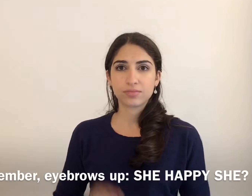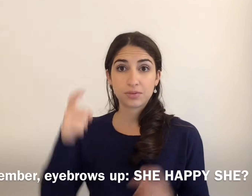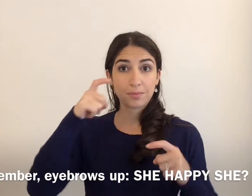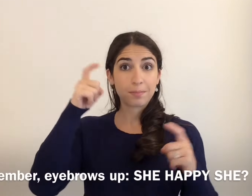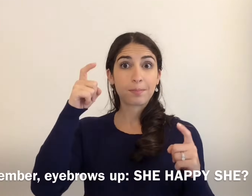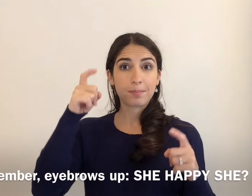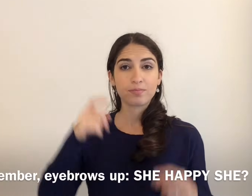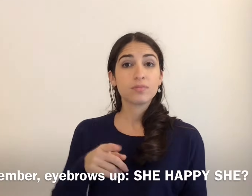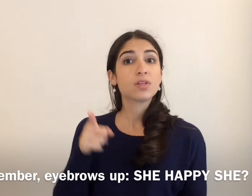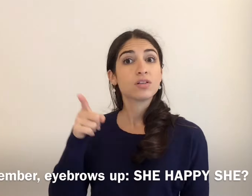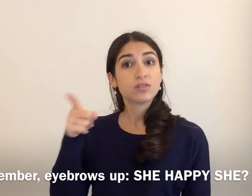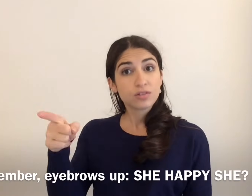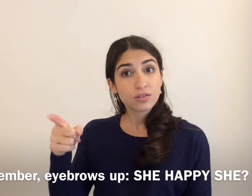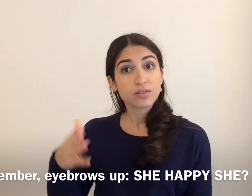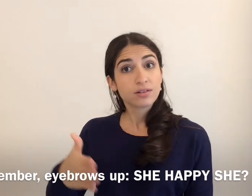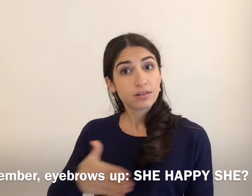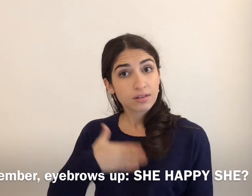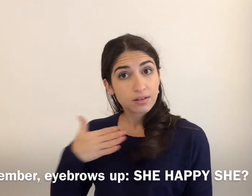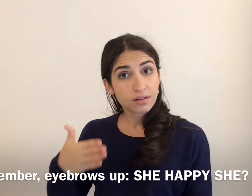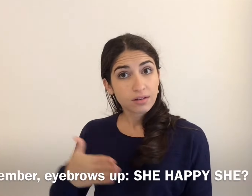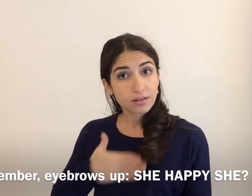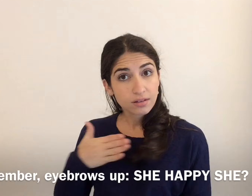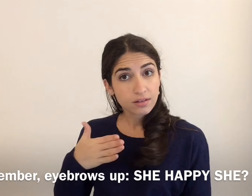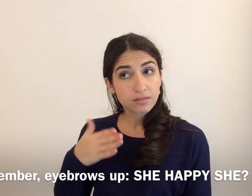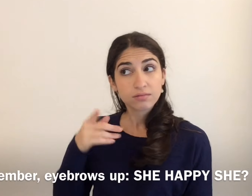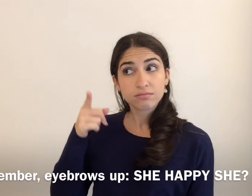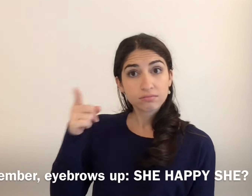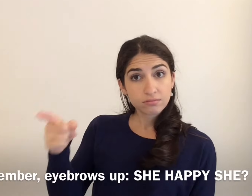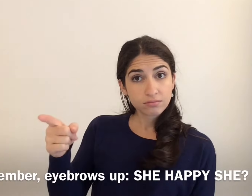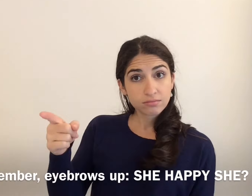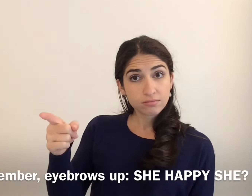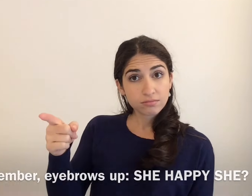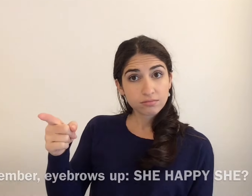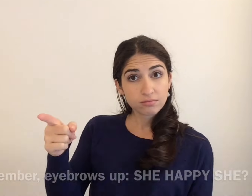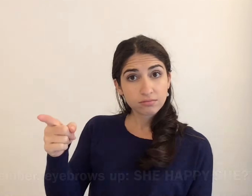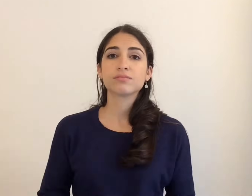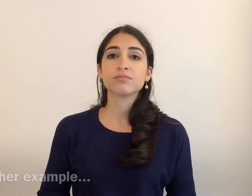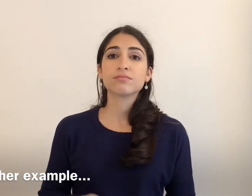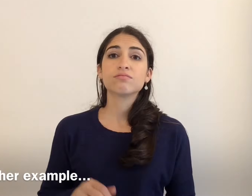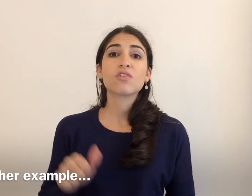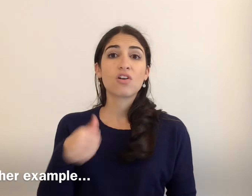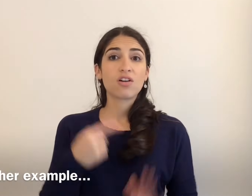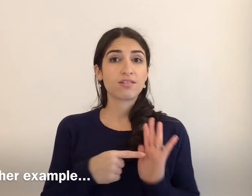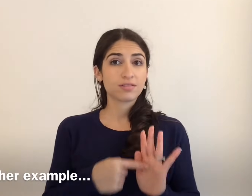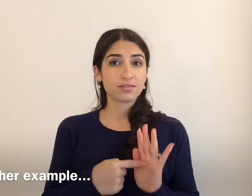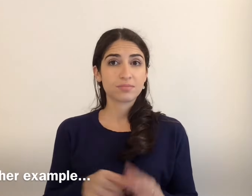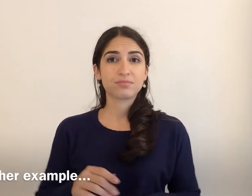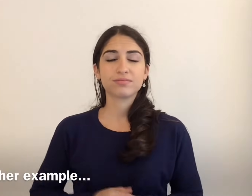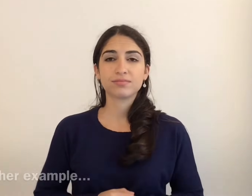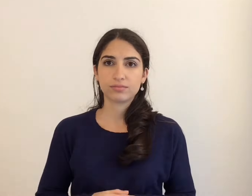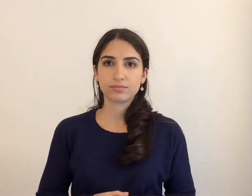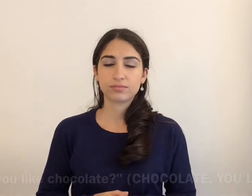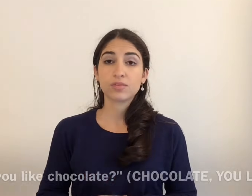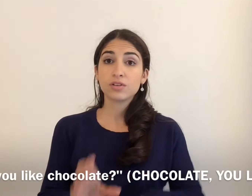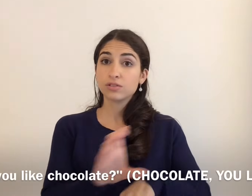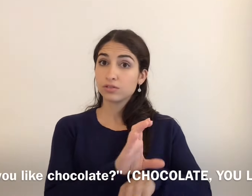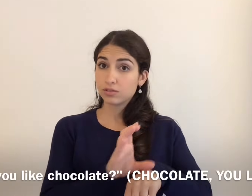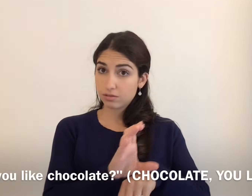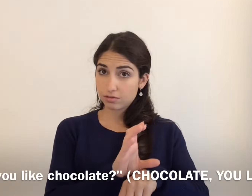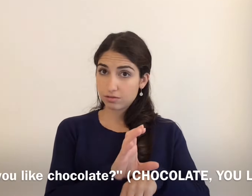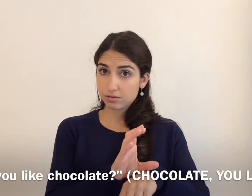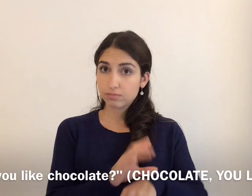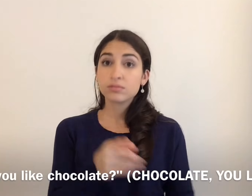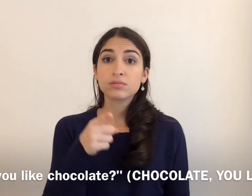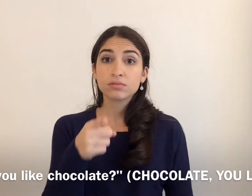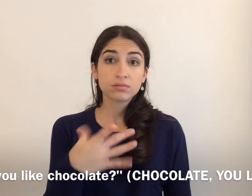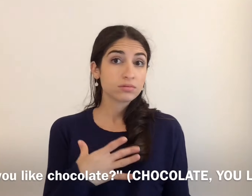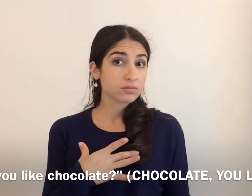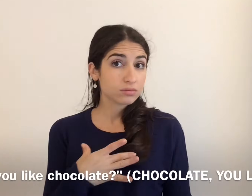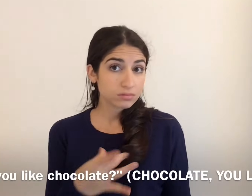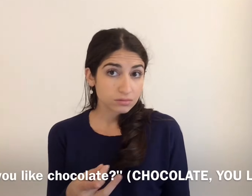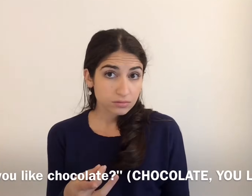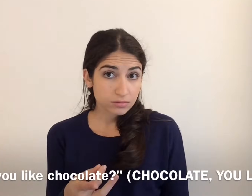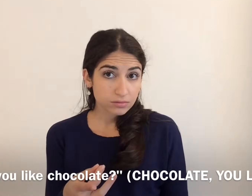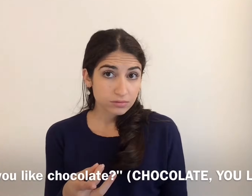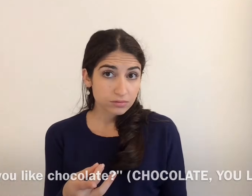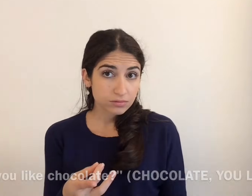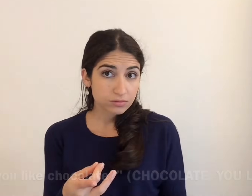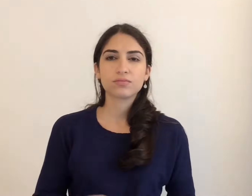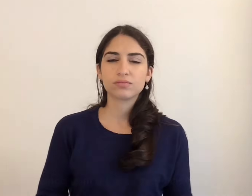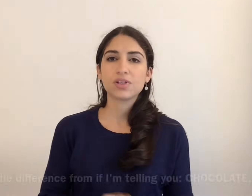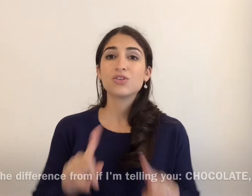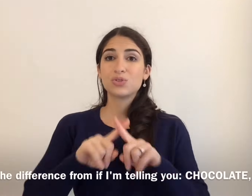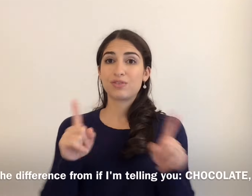Remember, eyebrows up: SHE HAPPY, SHE? Another example: "Do you like chocolate?"